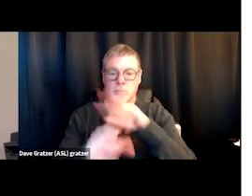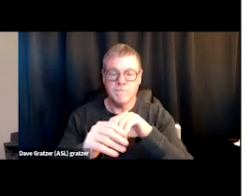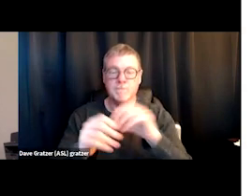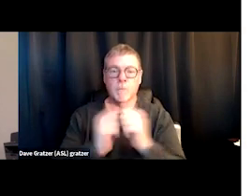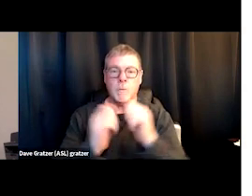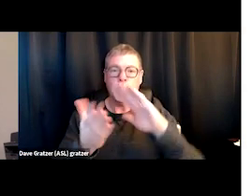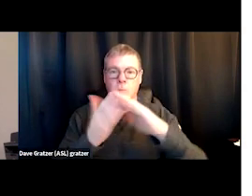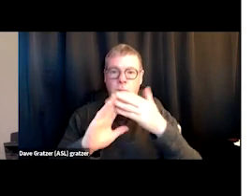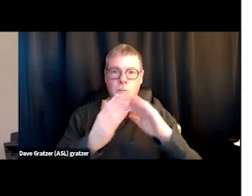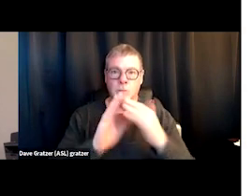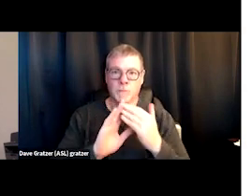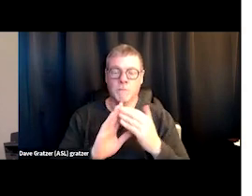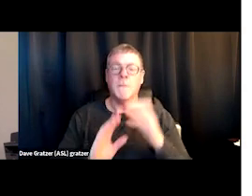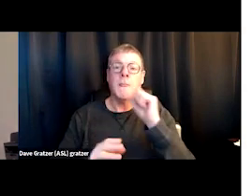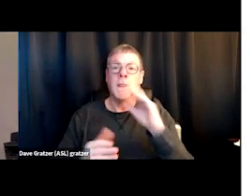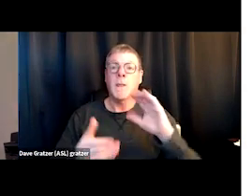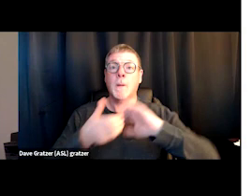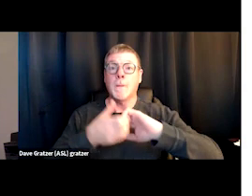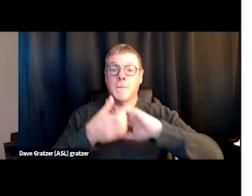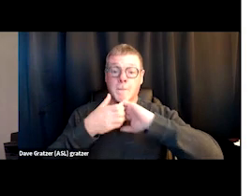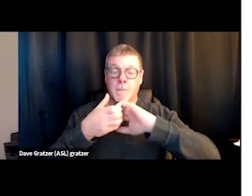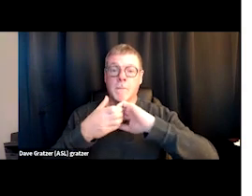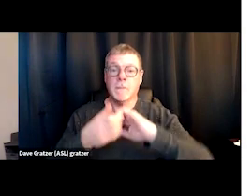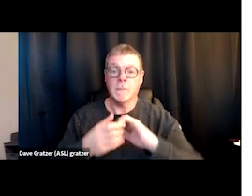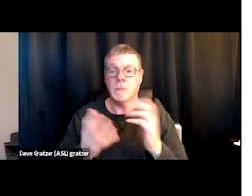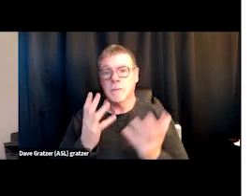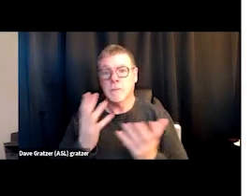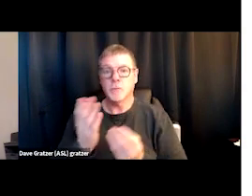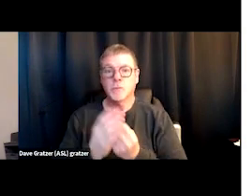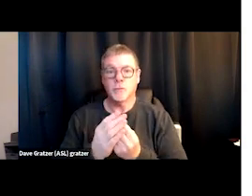And so, these partnerships sort of grew organically